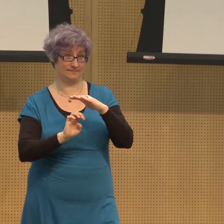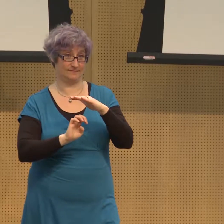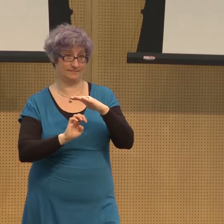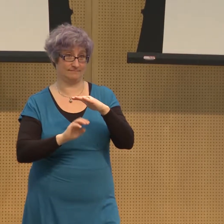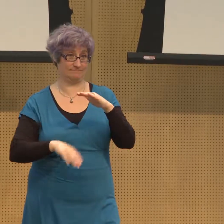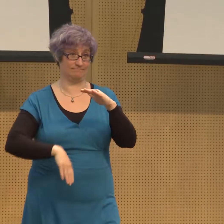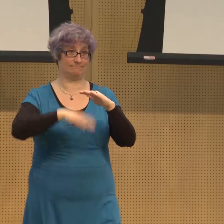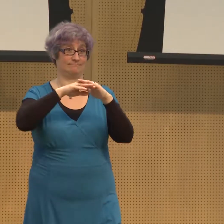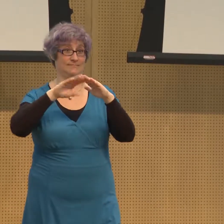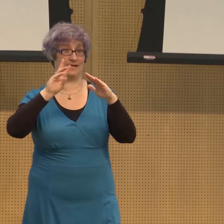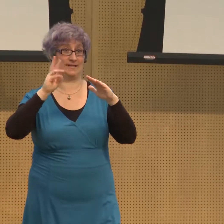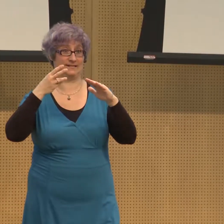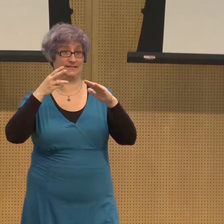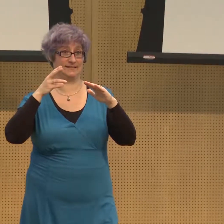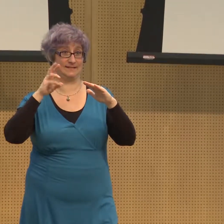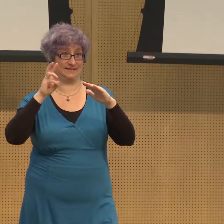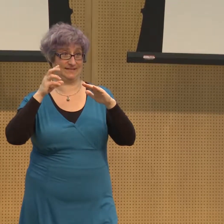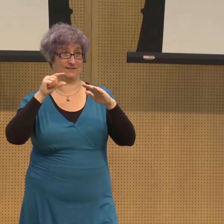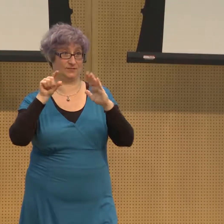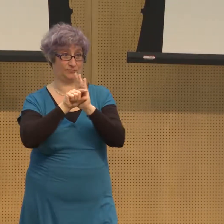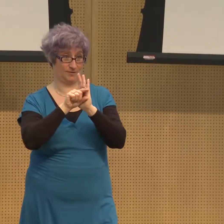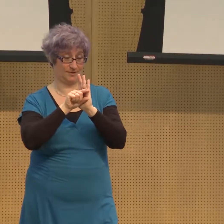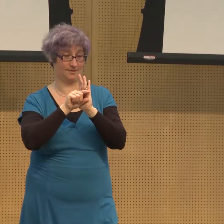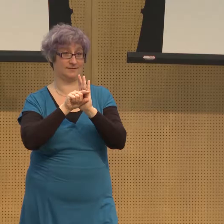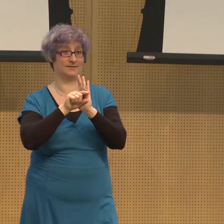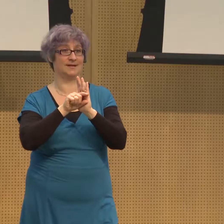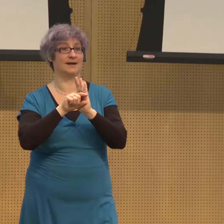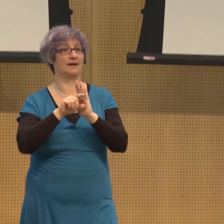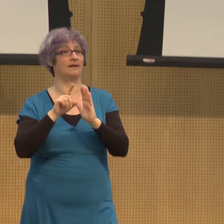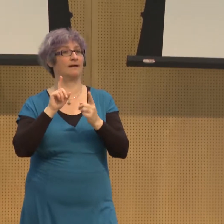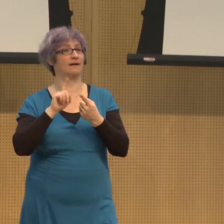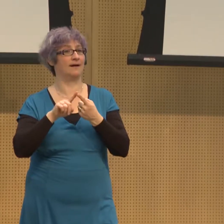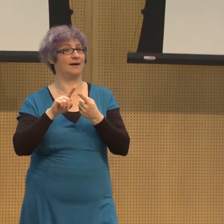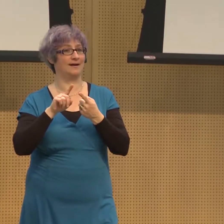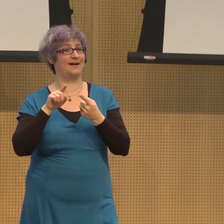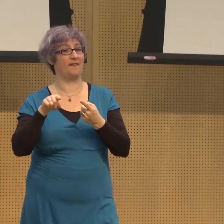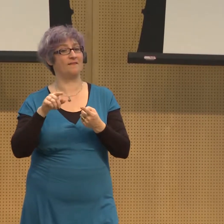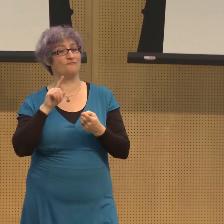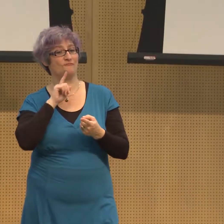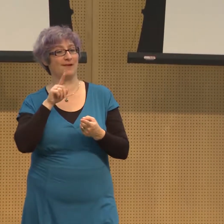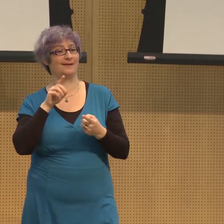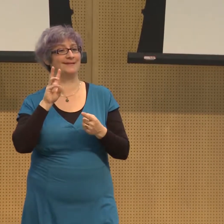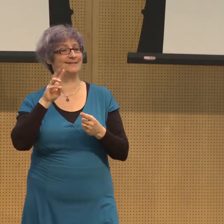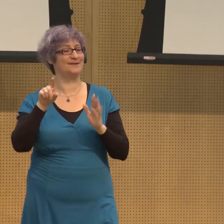And really, it's more limited to elementary school up to the sixth or seventh grade.